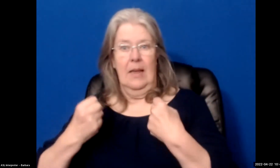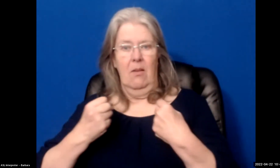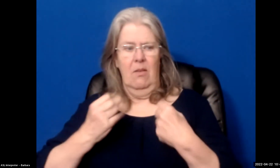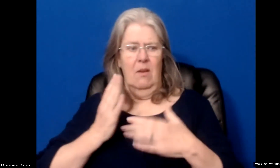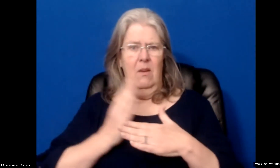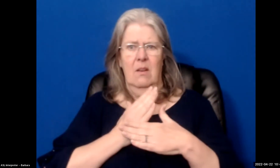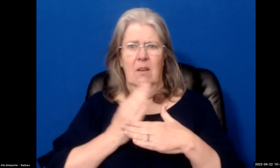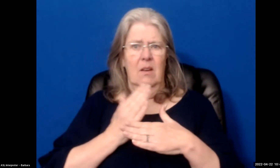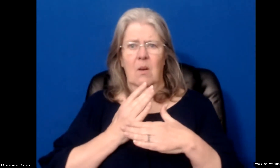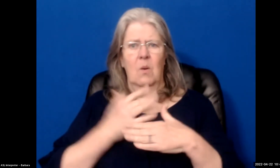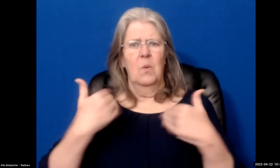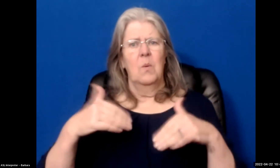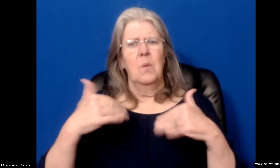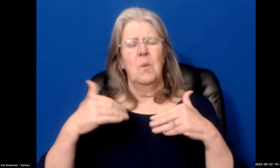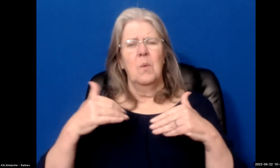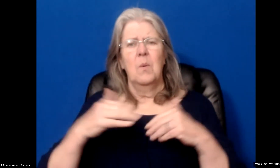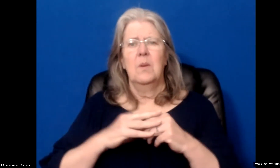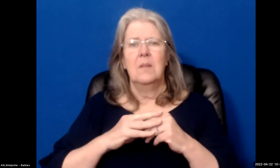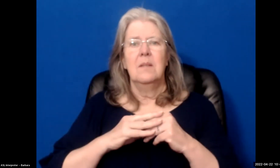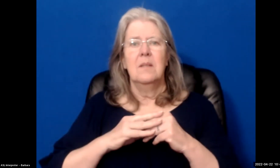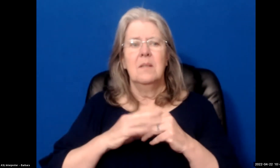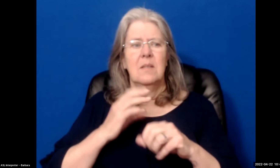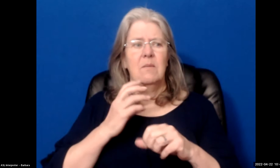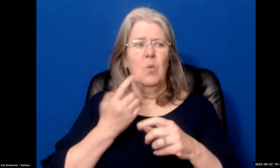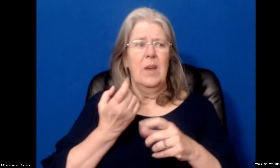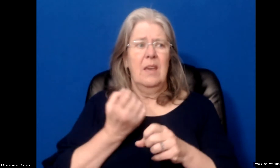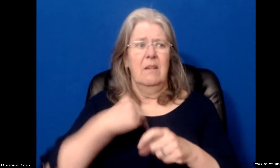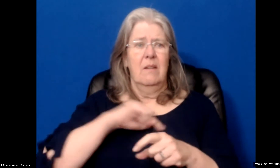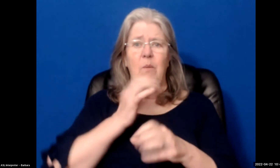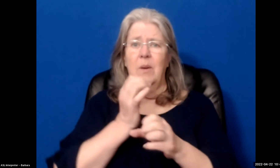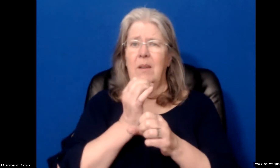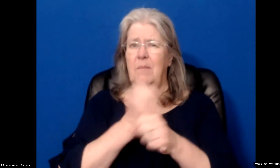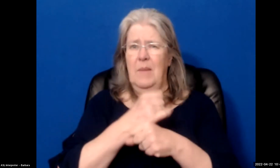our choices for were -- where we had to make that